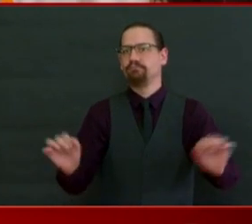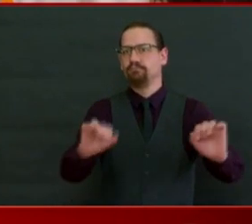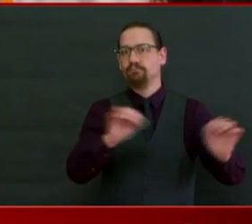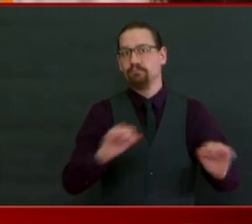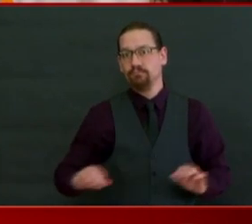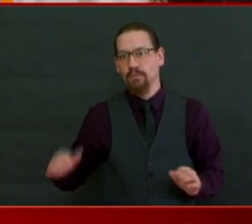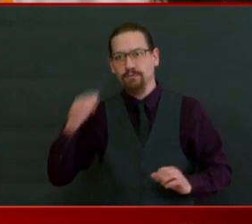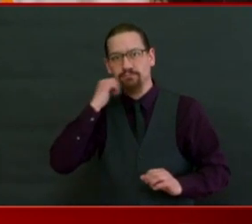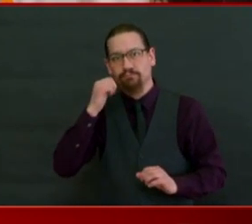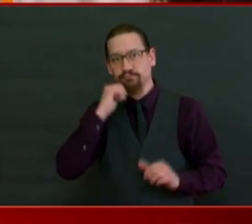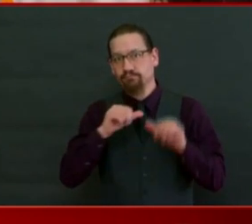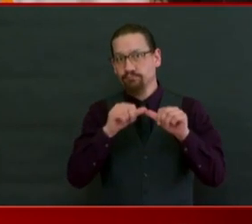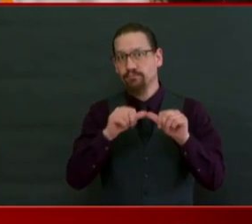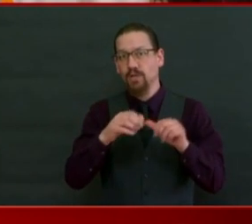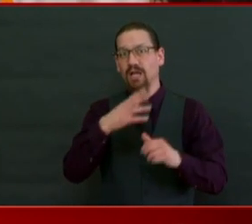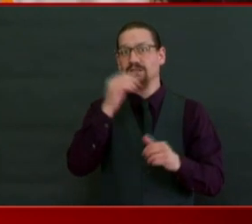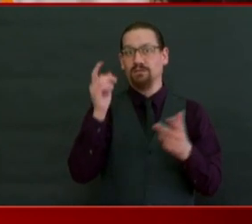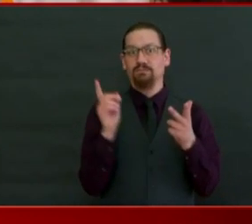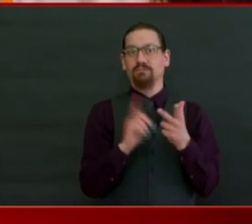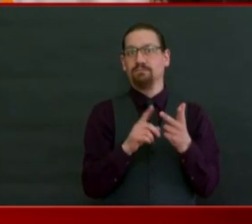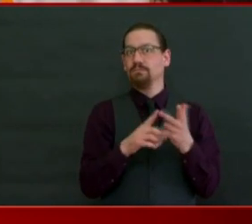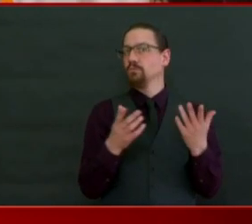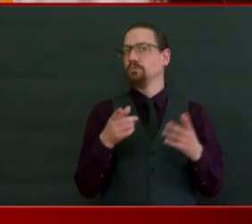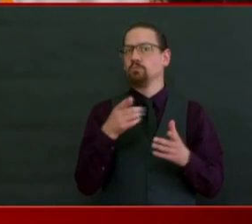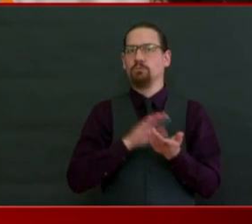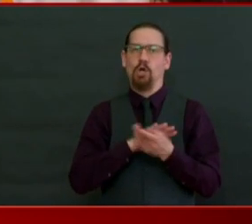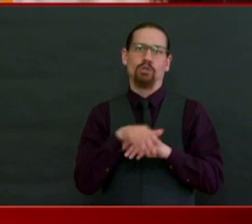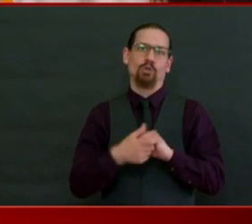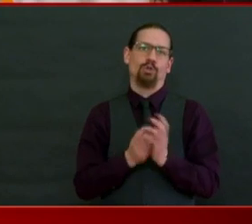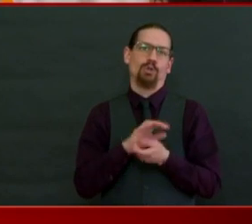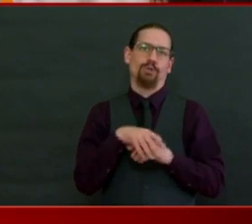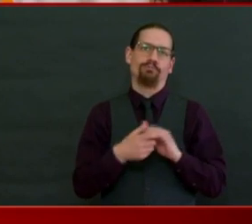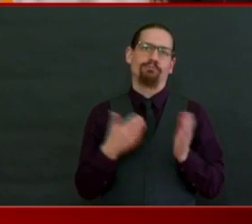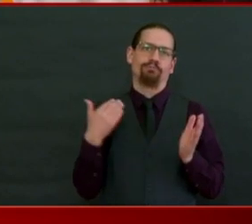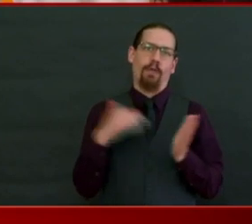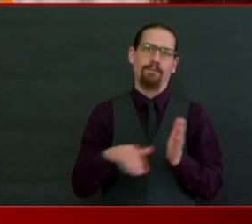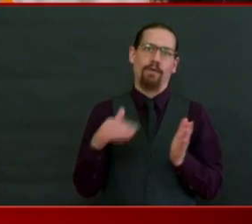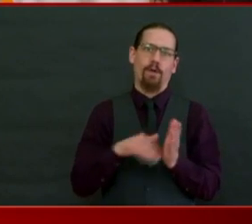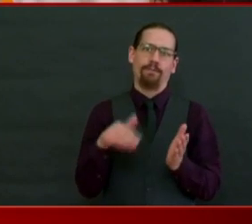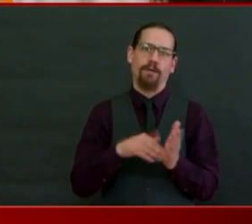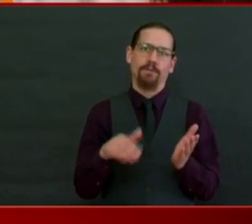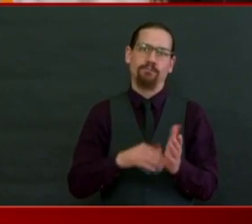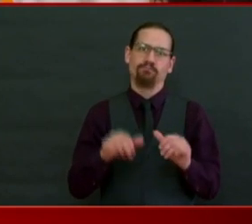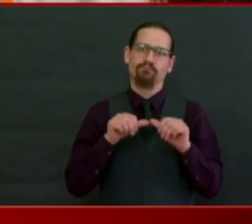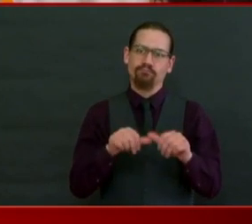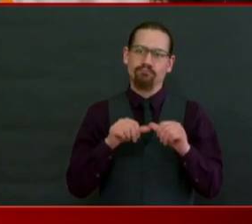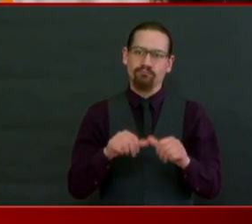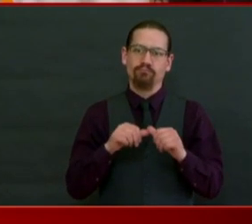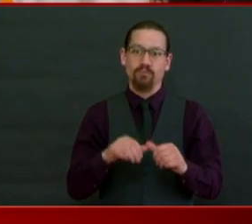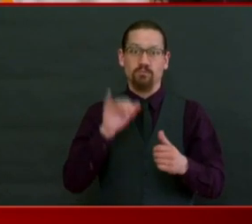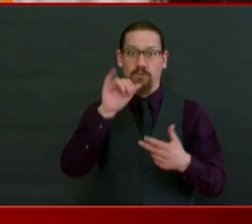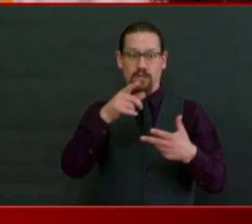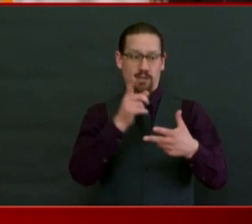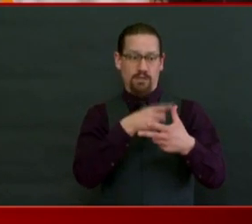WE KNOW THE IMPORTANCE OF ENVIRONMENTAL CLEANING AND WE KNOW THE IMPORTANCE OF HANDWASHING. IMPLEMENTING THOSE MEASURES DOES